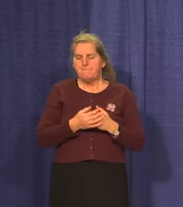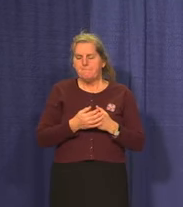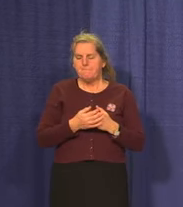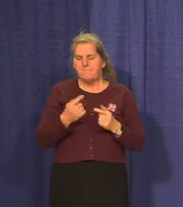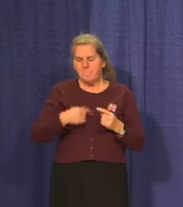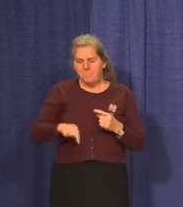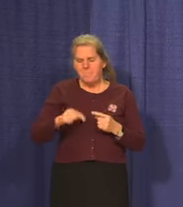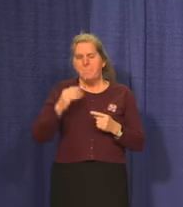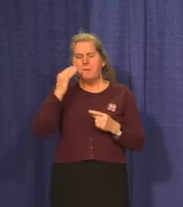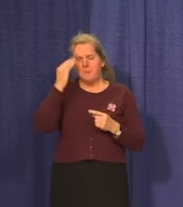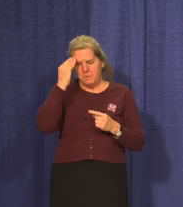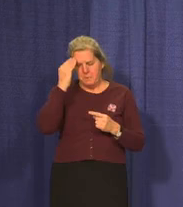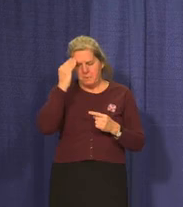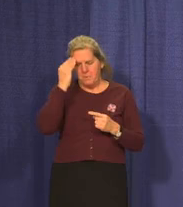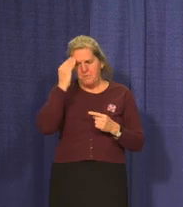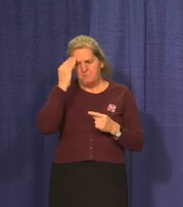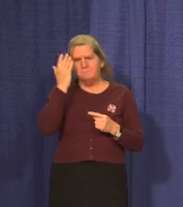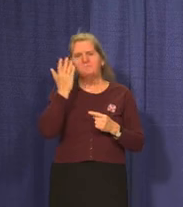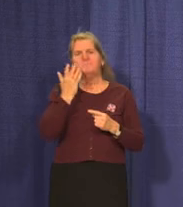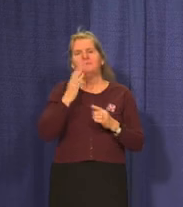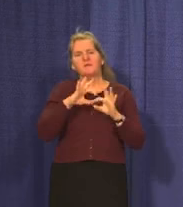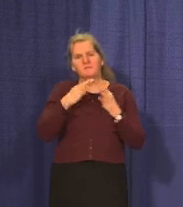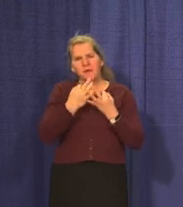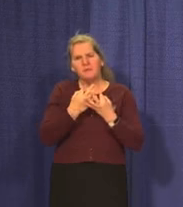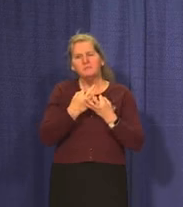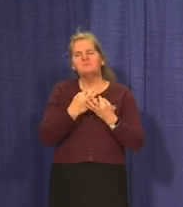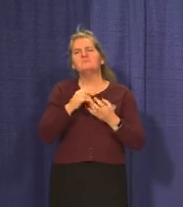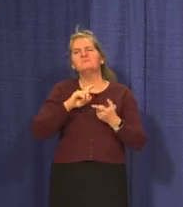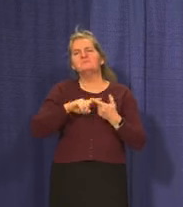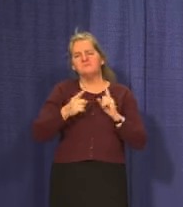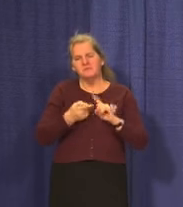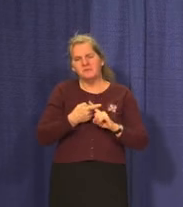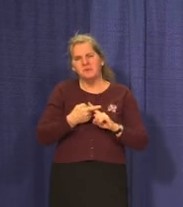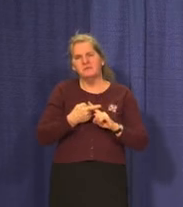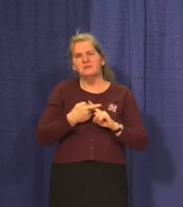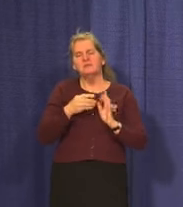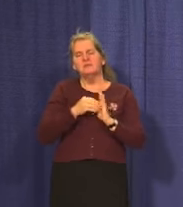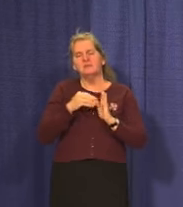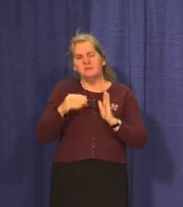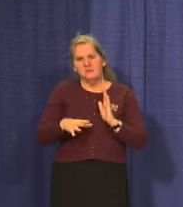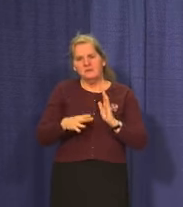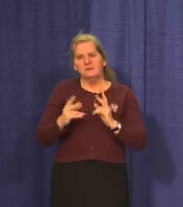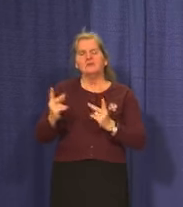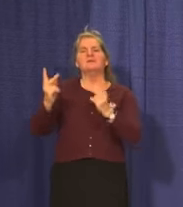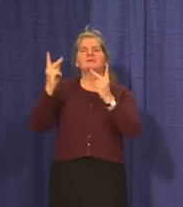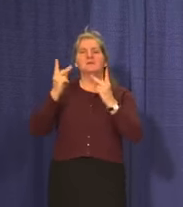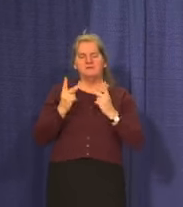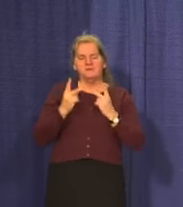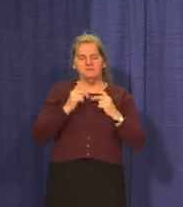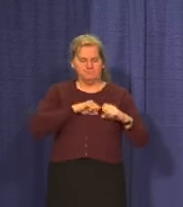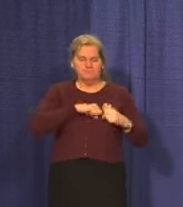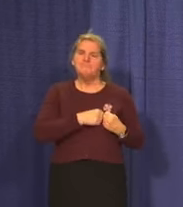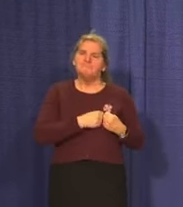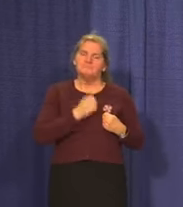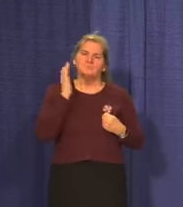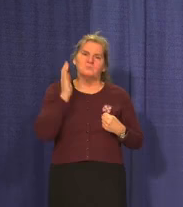WE KNOW THERE WILL BE FAMILIES AND FRIENDS, STUDENTS, AND VISITORS WITH BROKEN HEARTS.